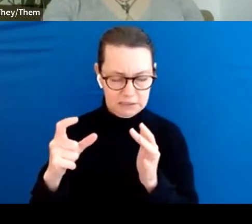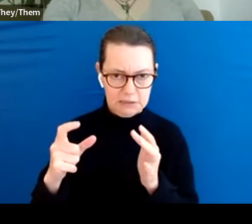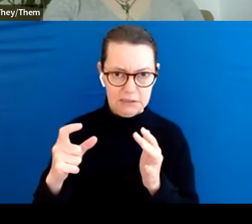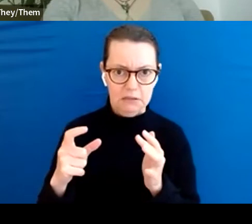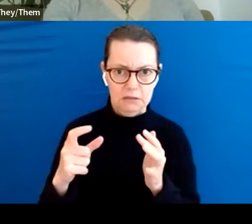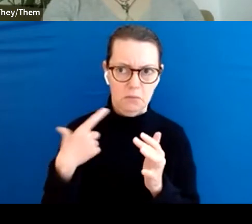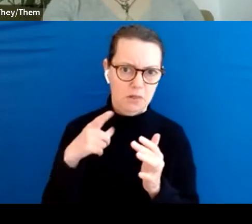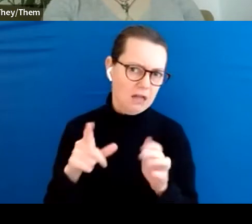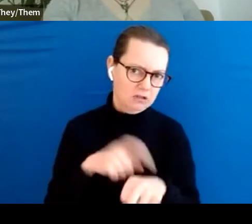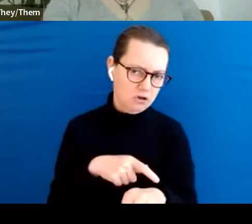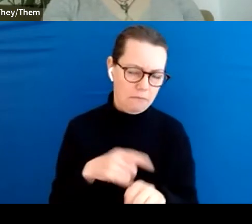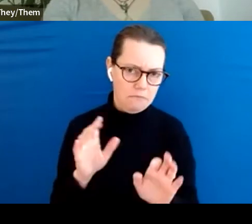Oh, it's kind of thing.